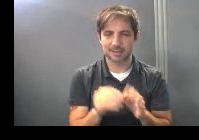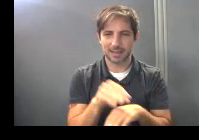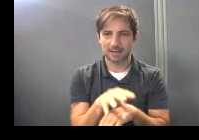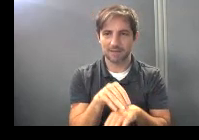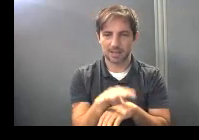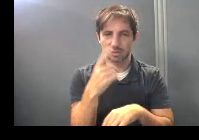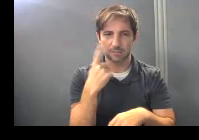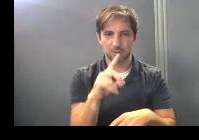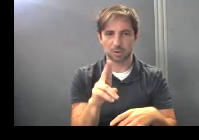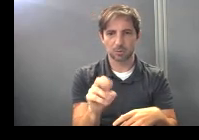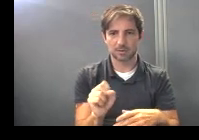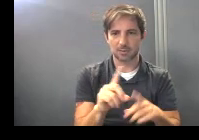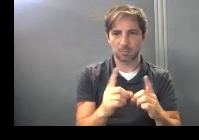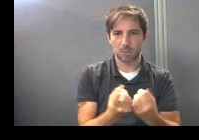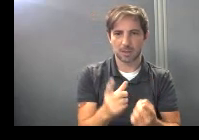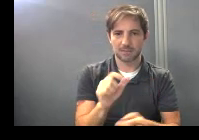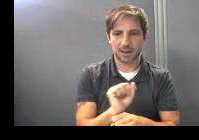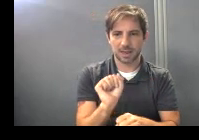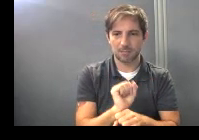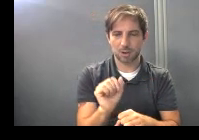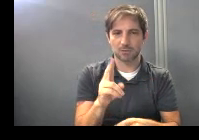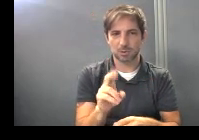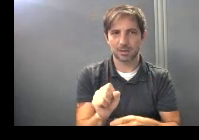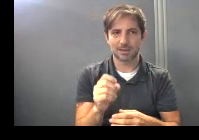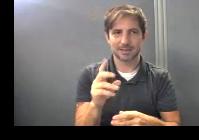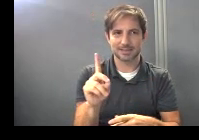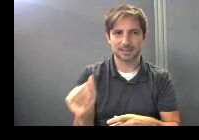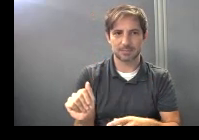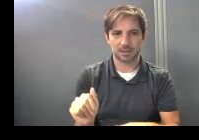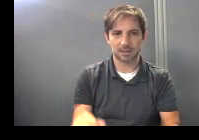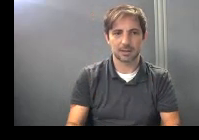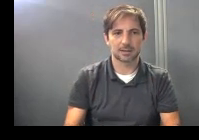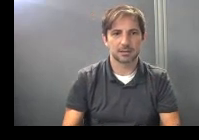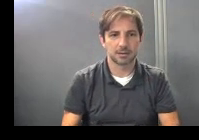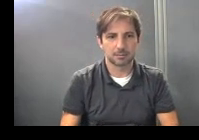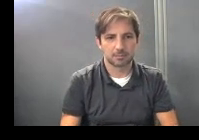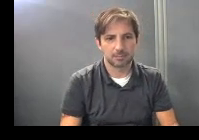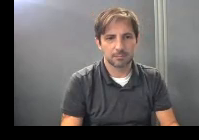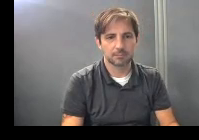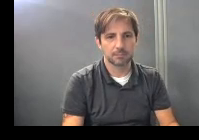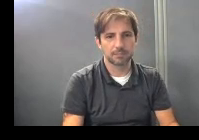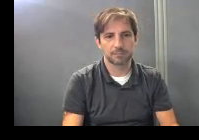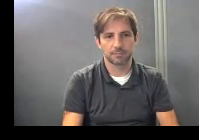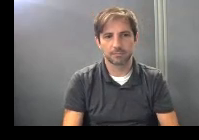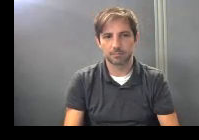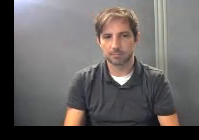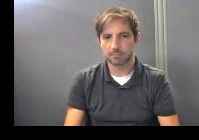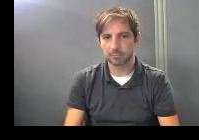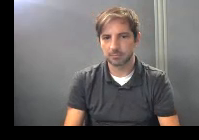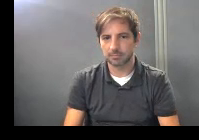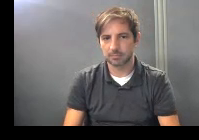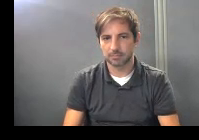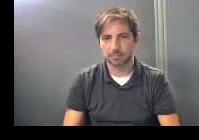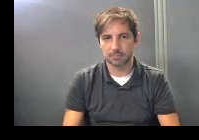LABOR AND DISABILITIES WITH PRIVATE AND PUBLIC SECTOR POLICIES RELATED TO EMPLOYMENT WITH